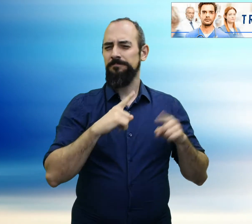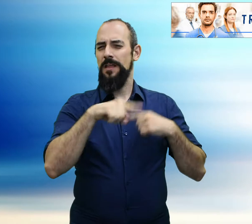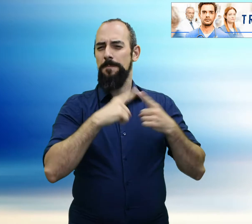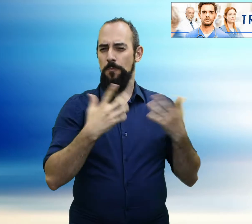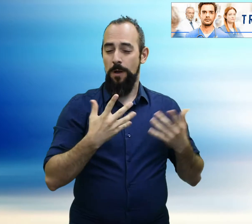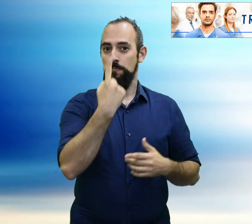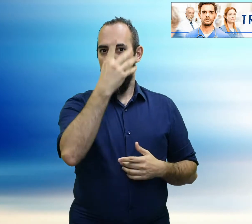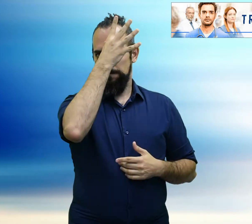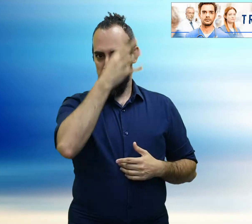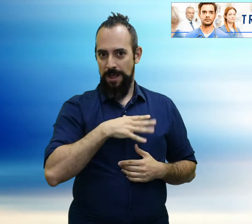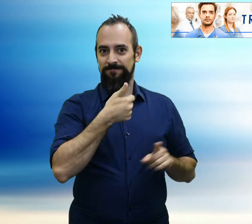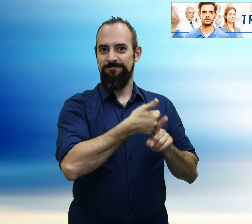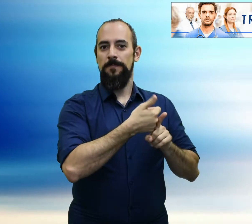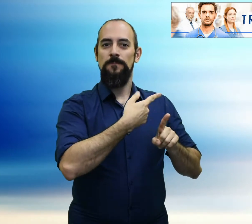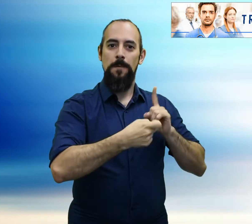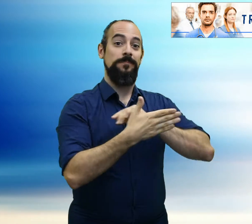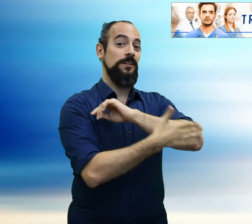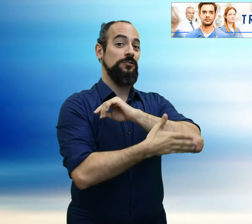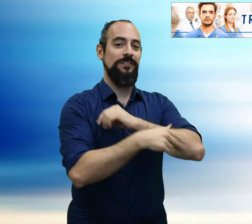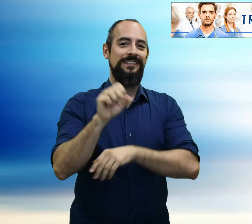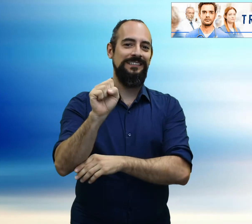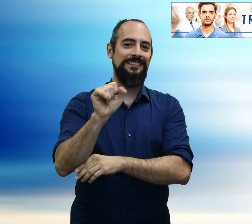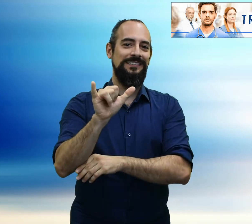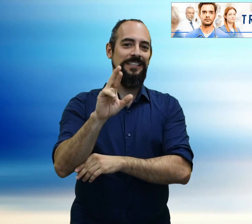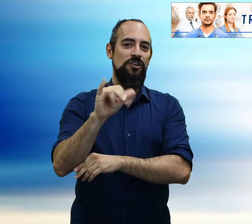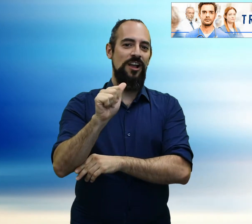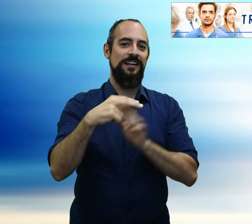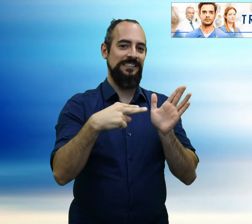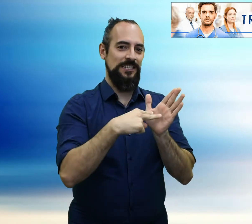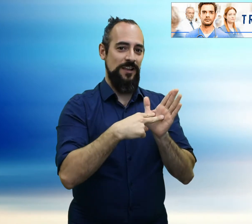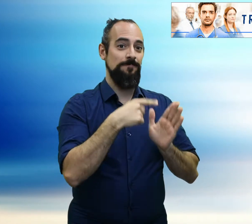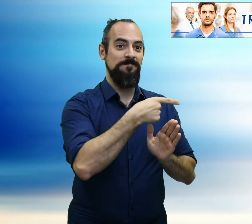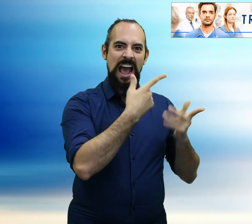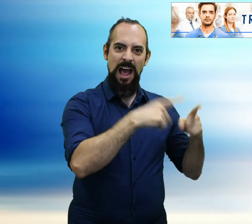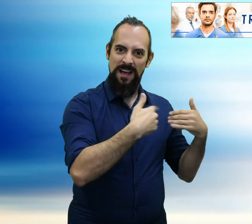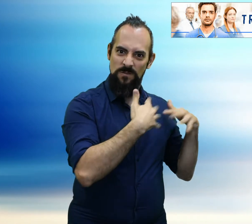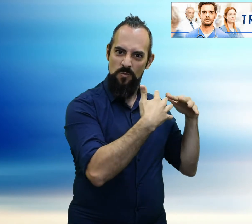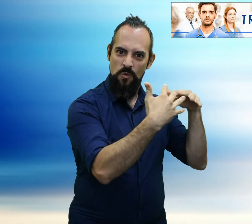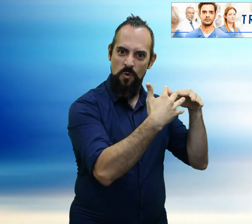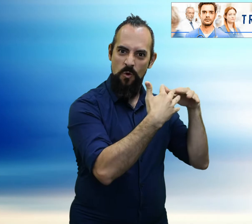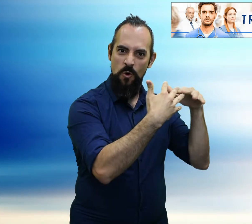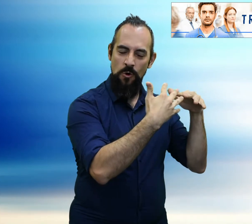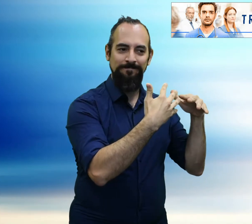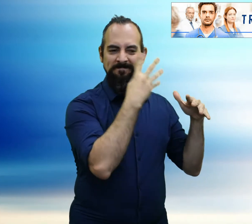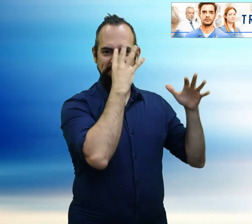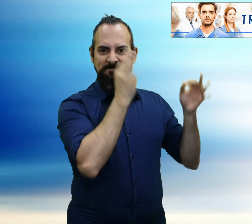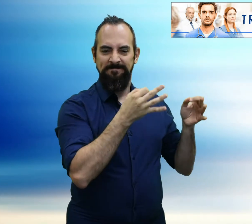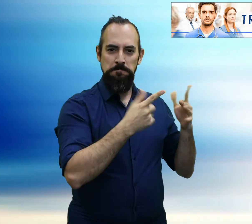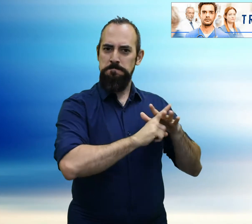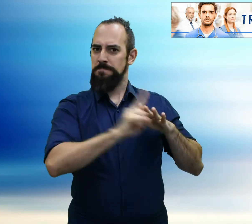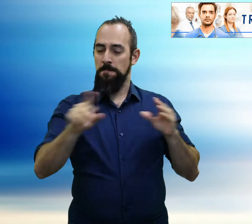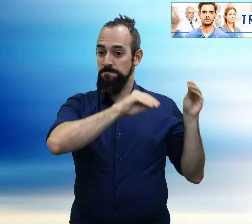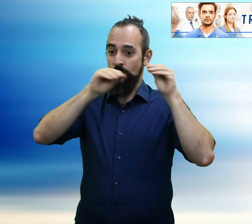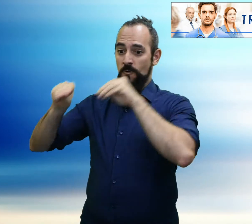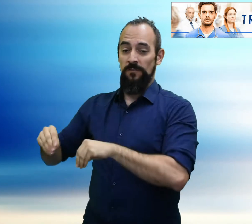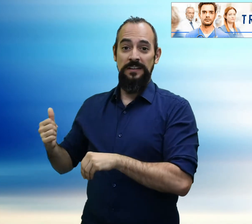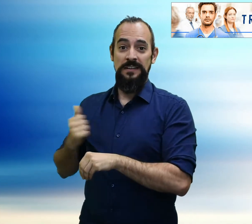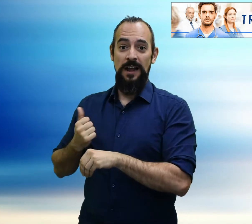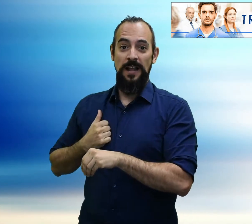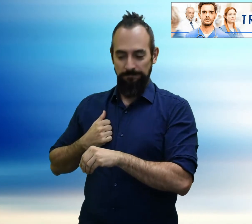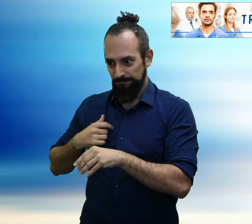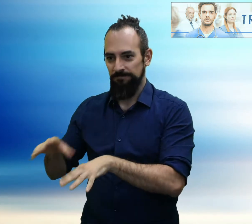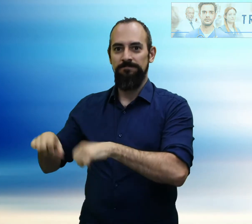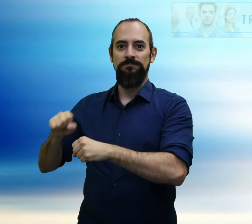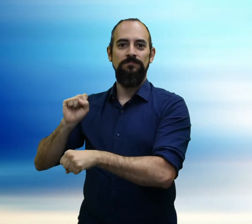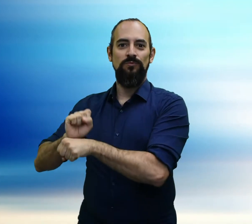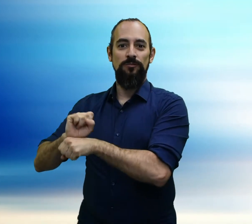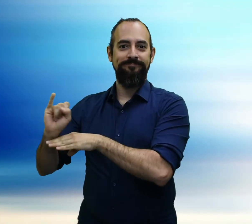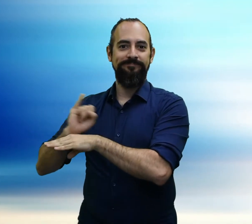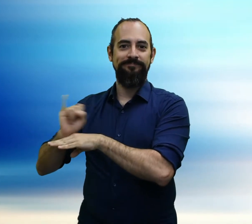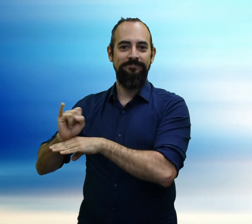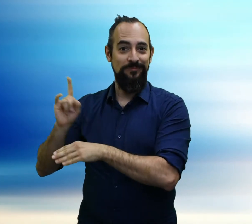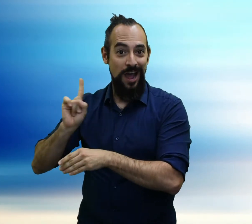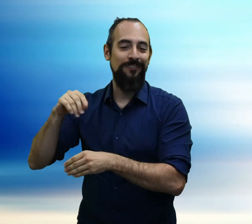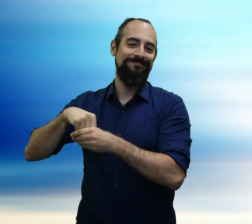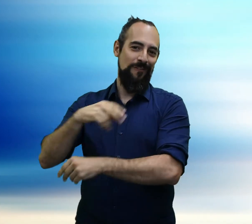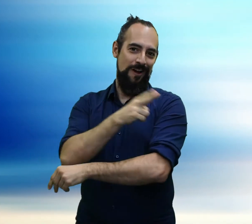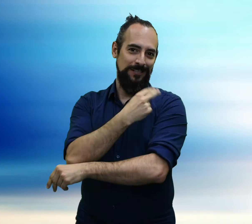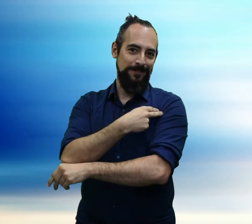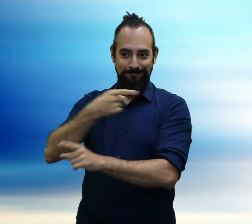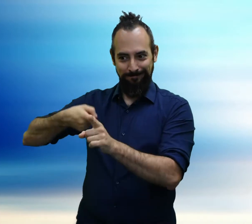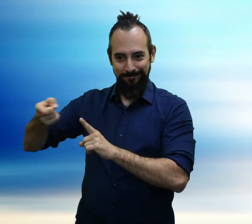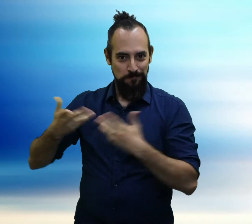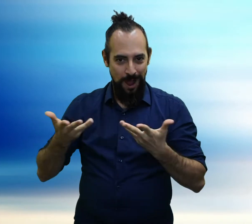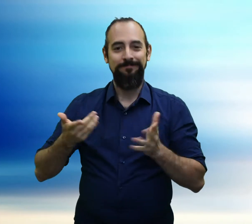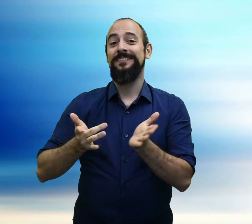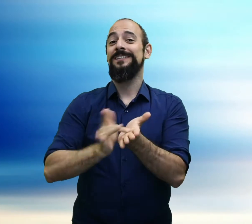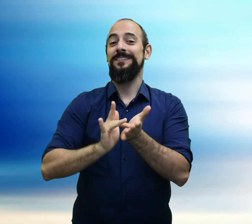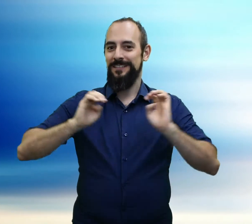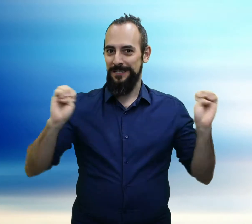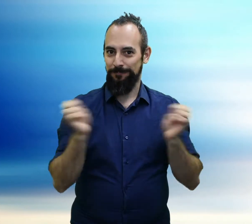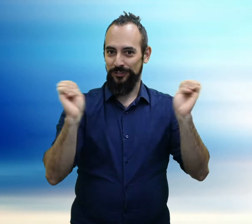It is about a male character who is a refugee from the Syrian war and moved to Canada to work as an emergency medicine resident in a hospital.